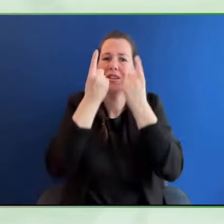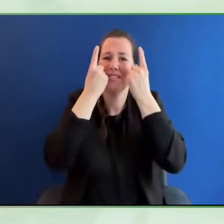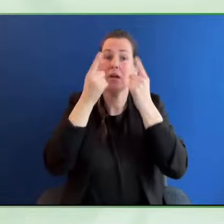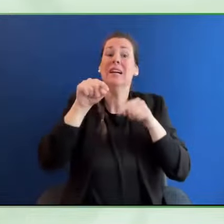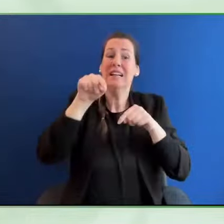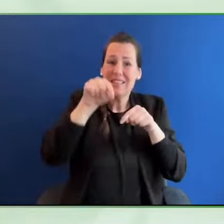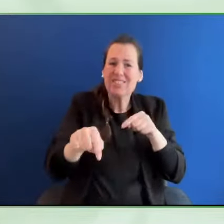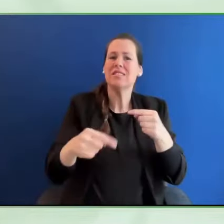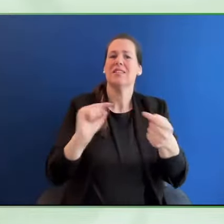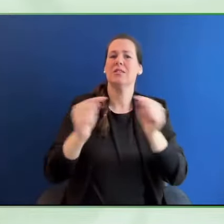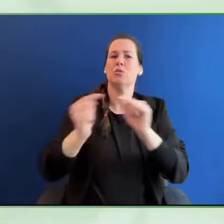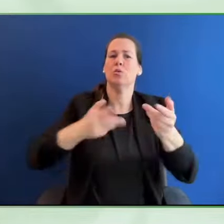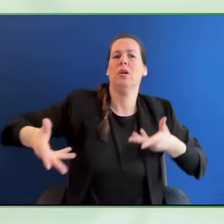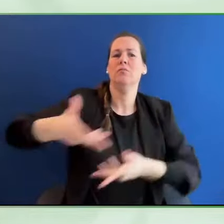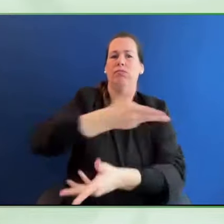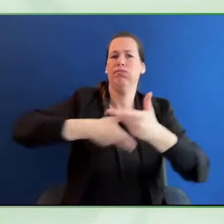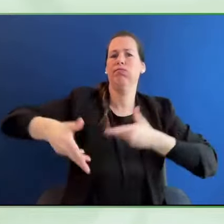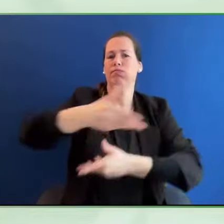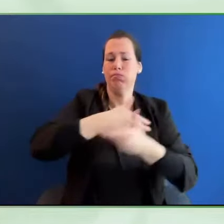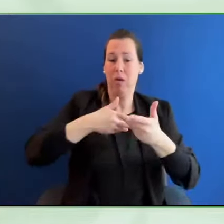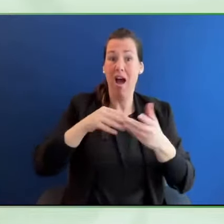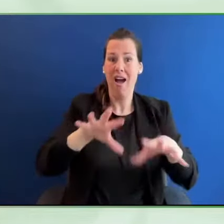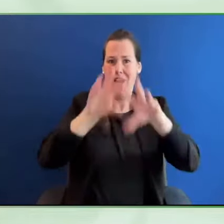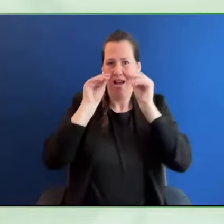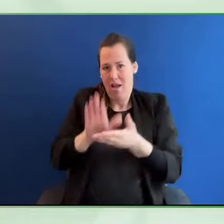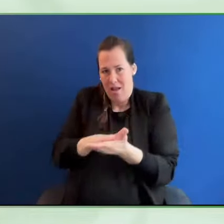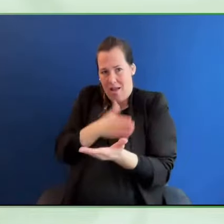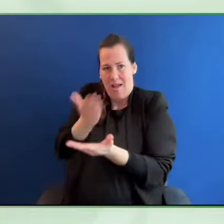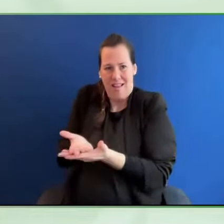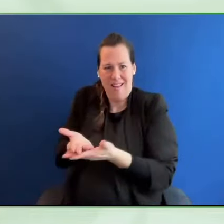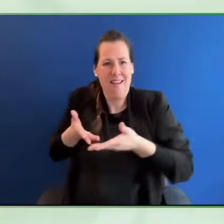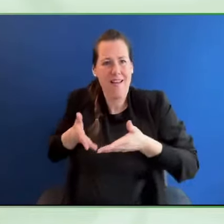All of them are equally crucial.